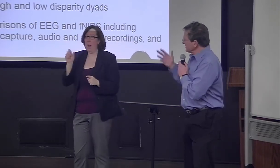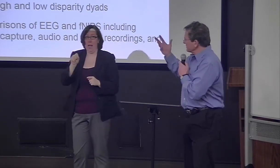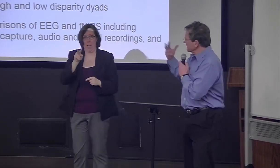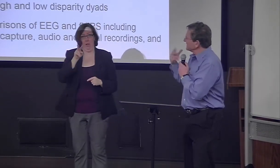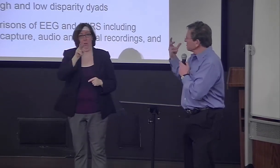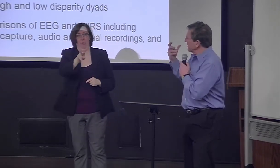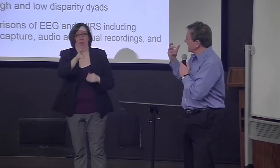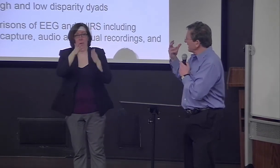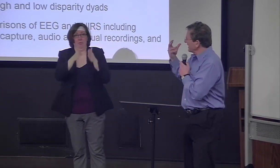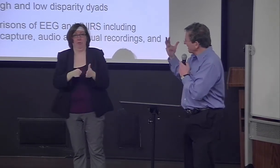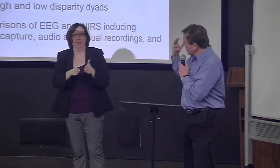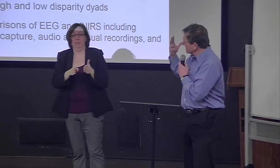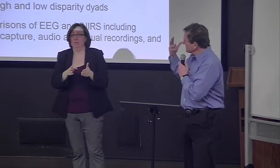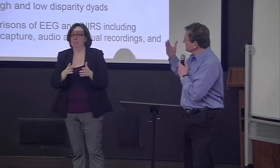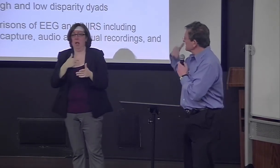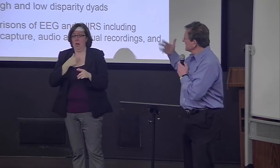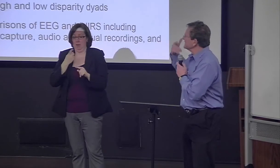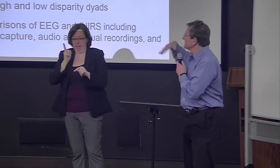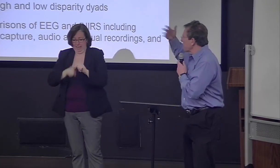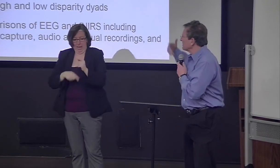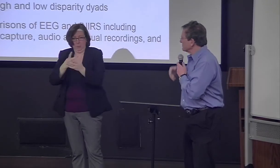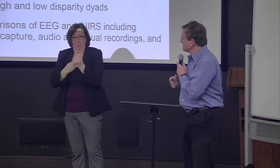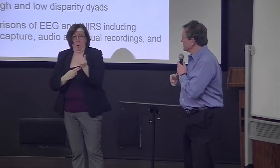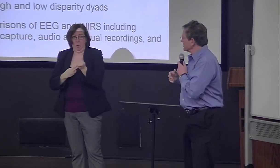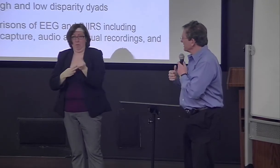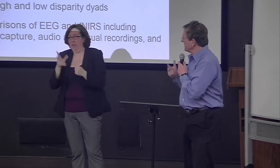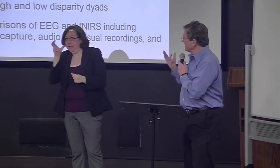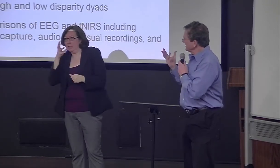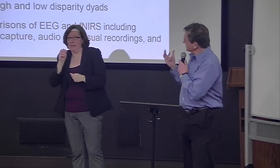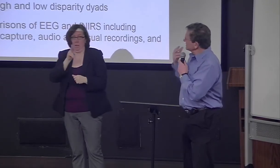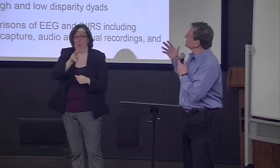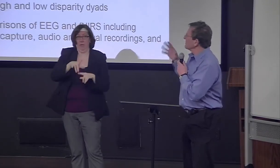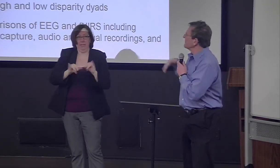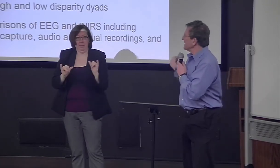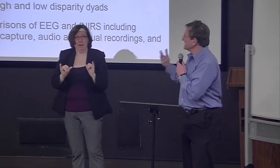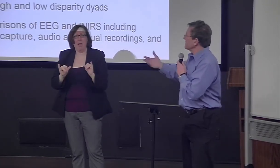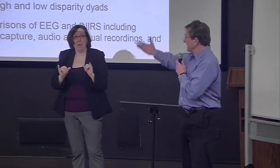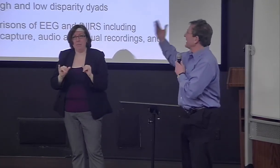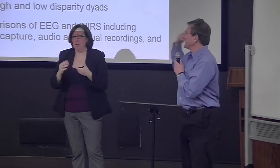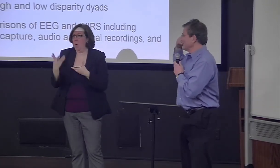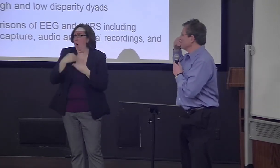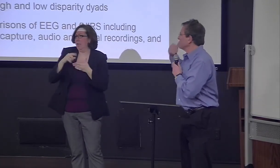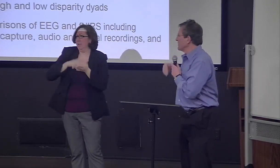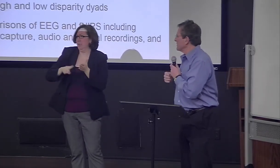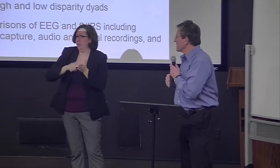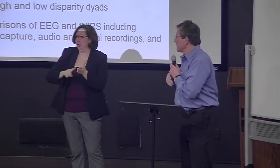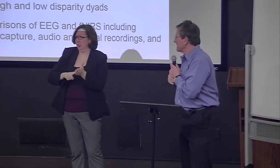And so that's why also besides all the research, it just would be fascinating but that is very, very complex